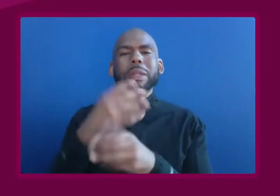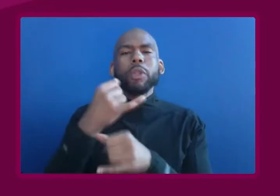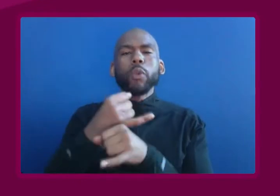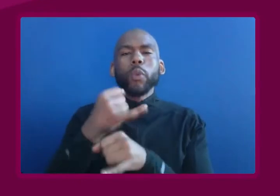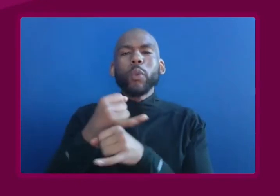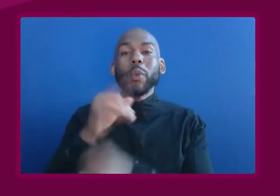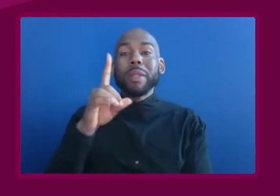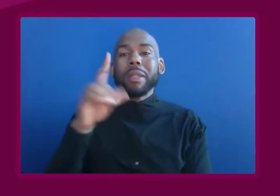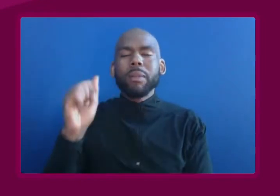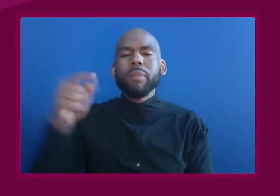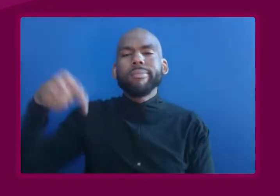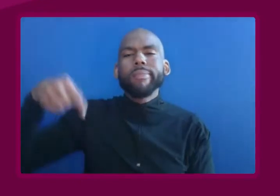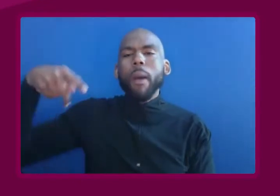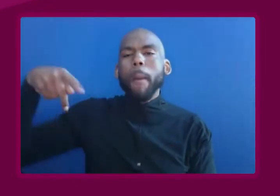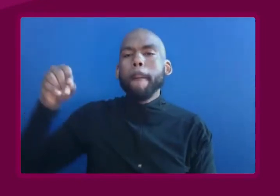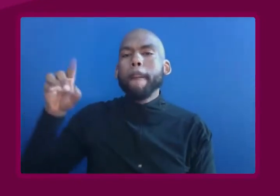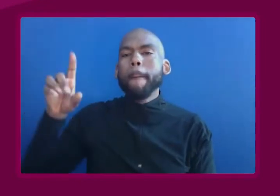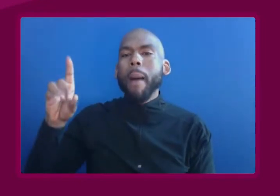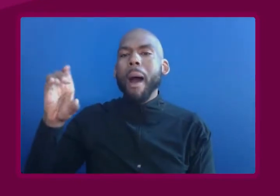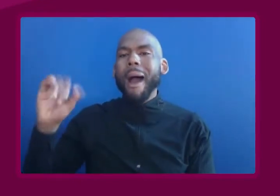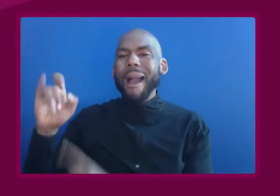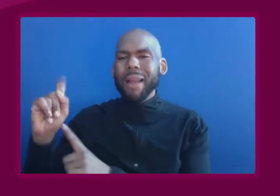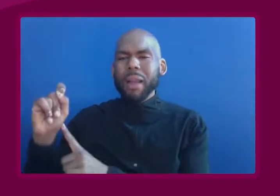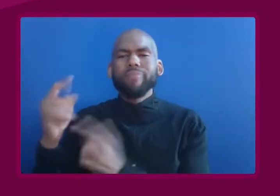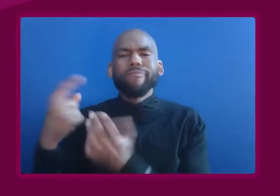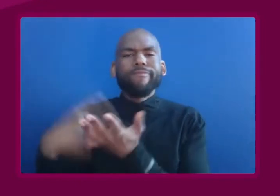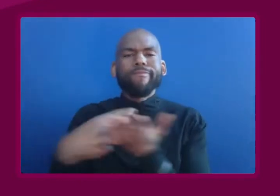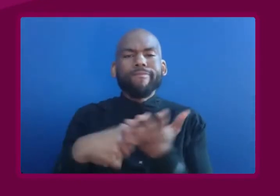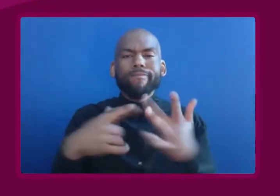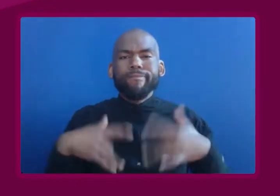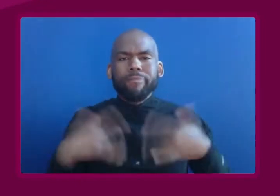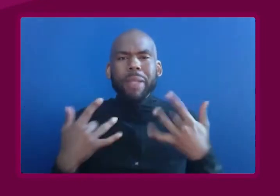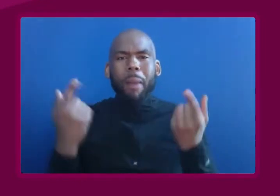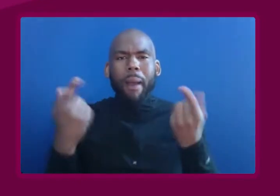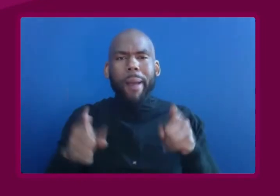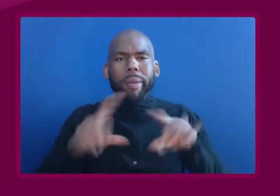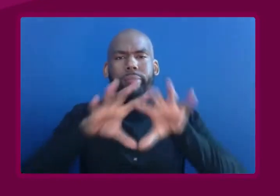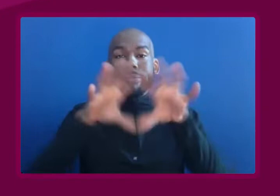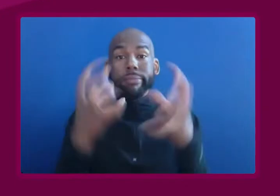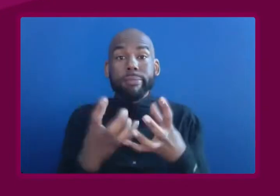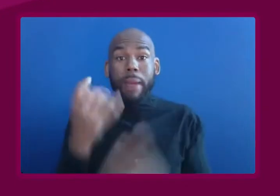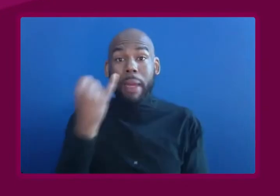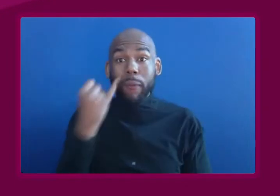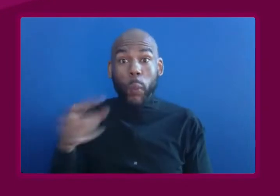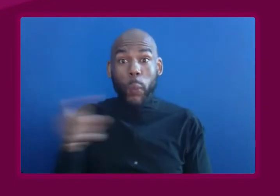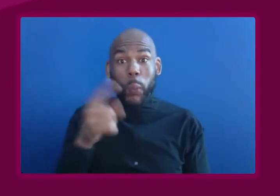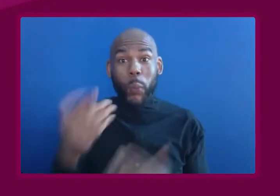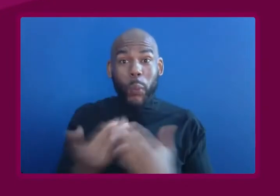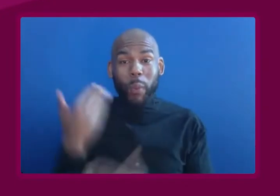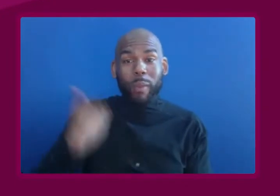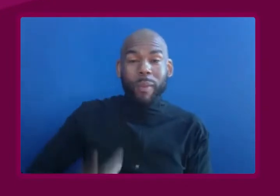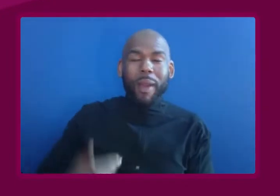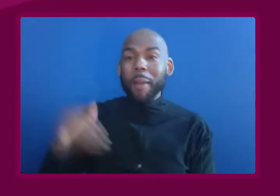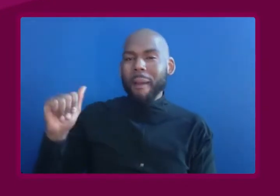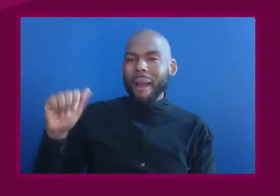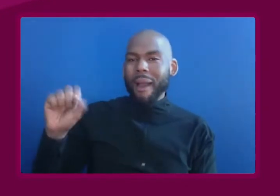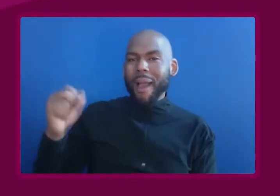podcast, where we discuss what's up in the disability community across the globe. If you're new here, I'm your host, Ashley Inkumsah.